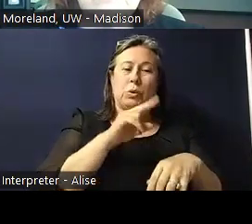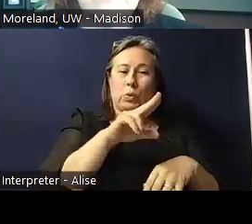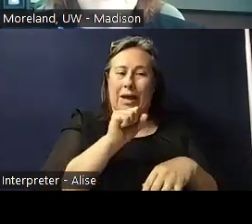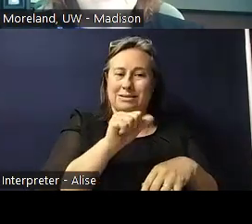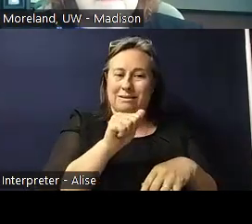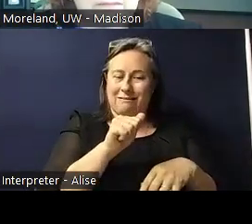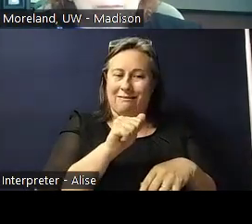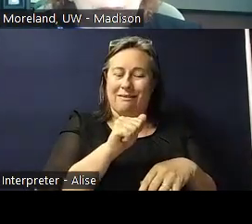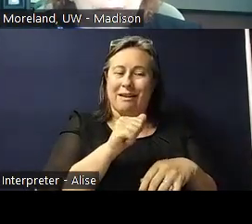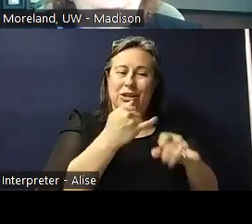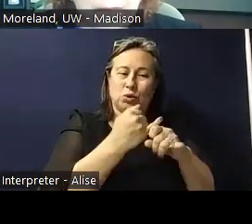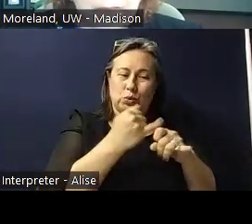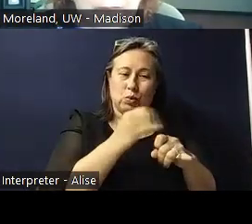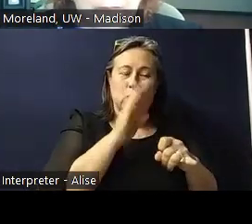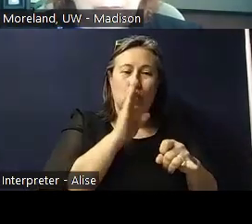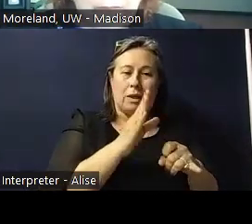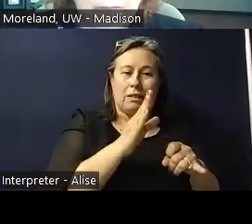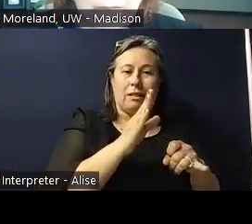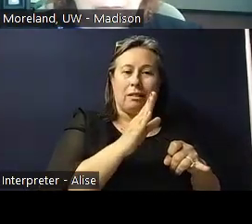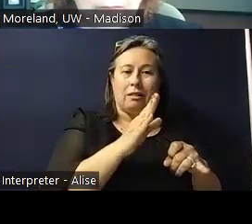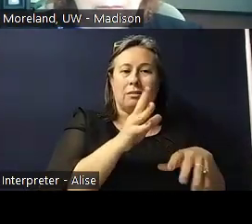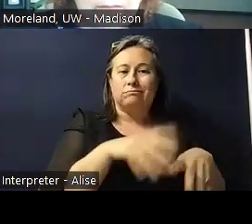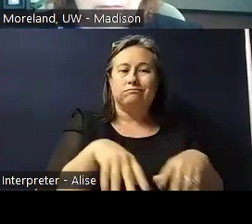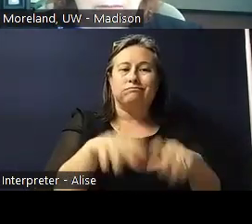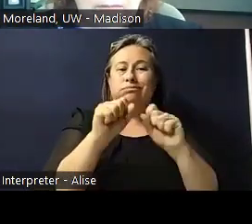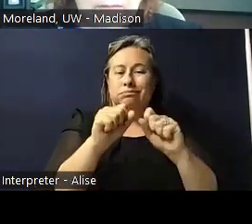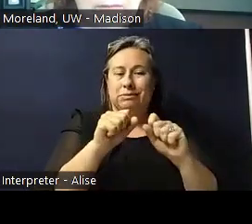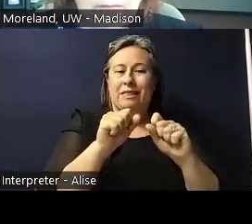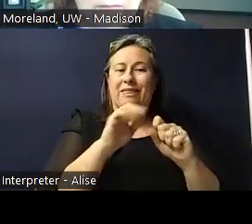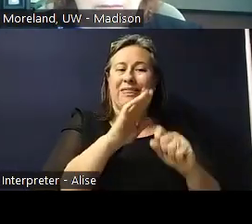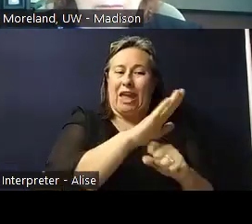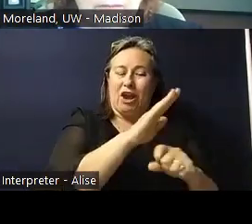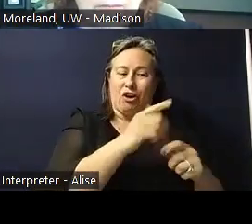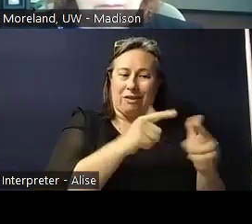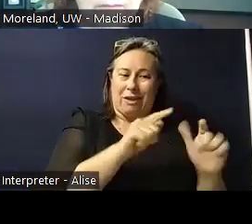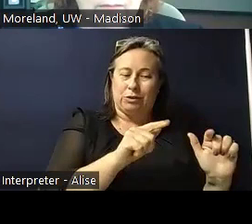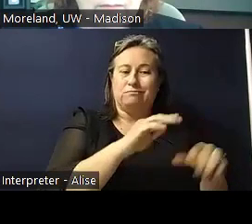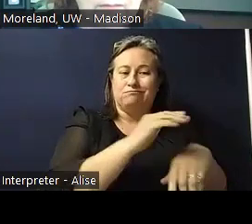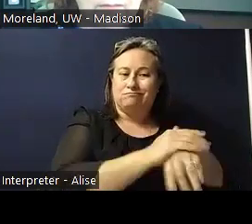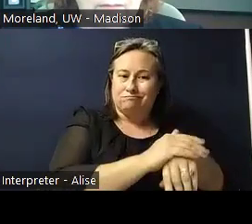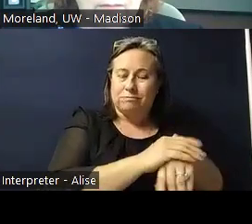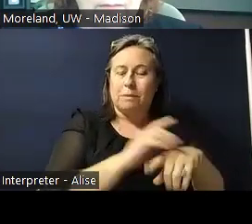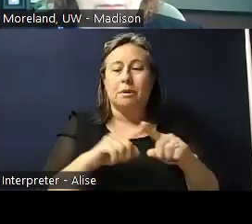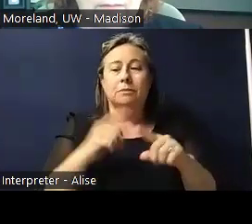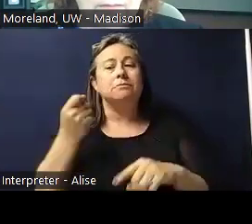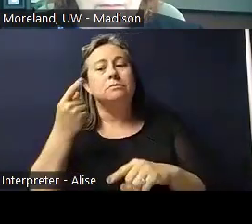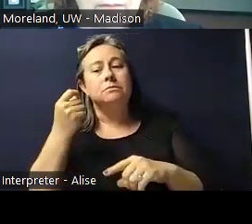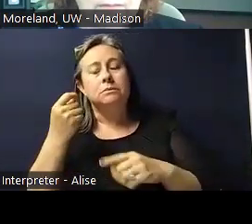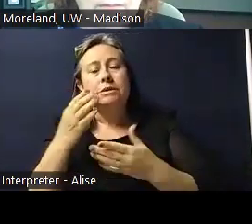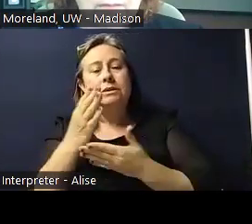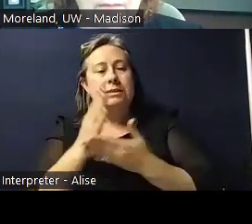to be the governing language for their agreements, but we do understand that there could be issues around translation.